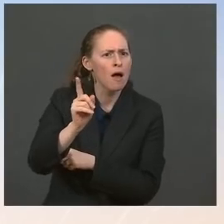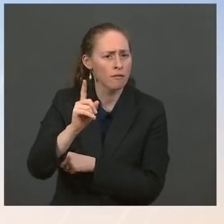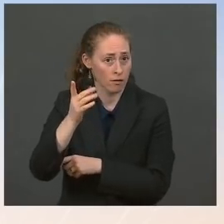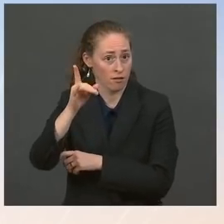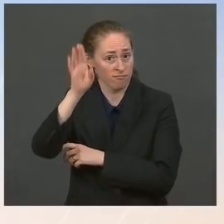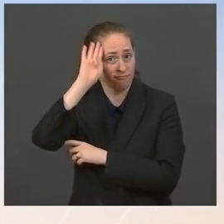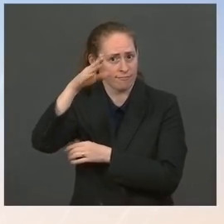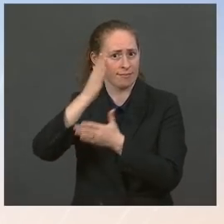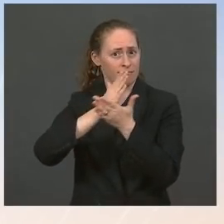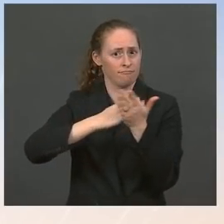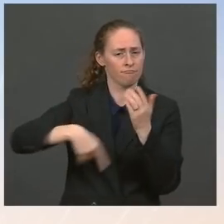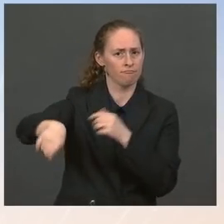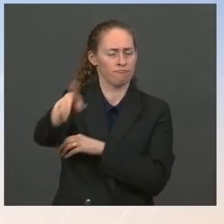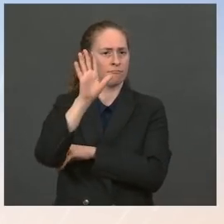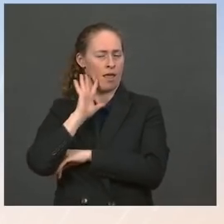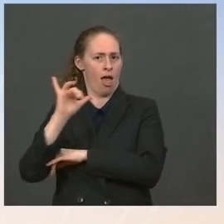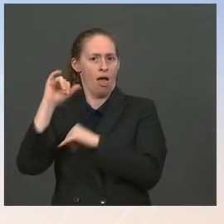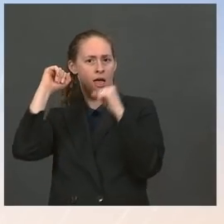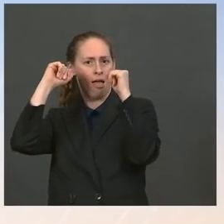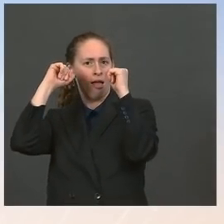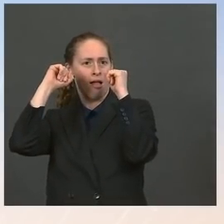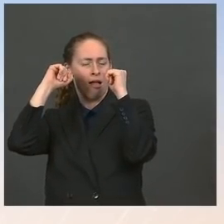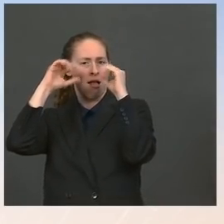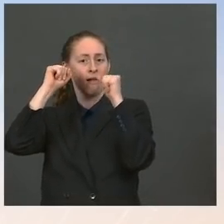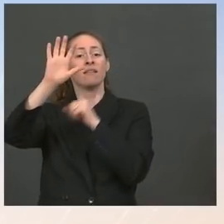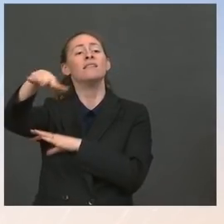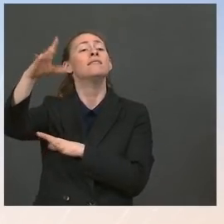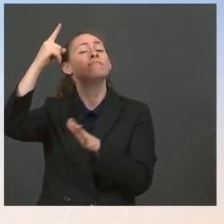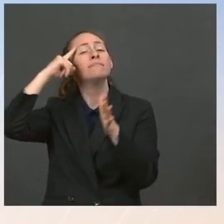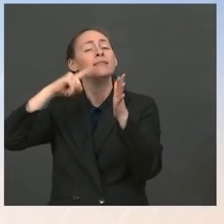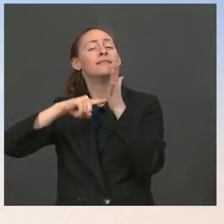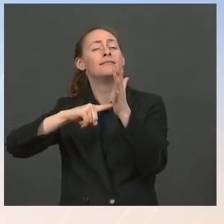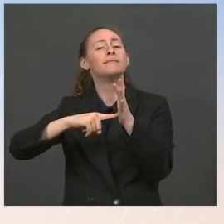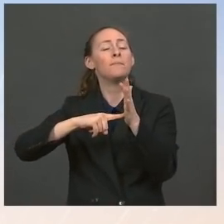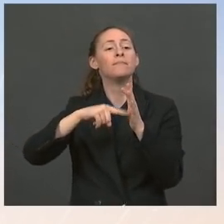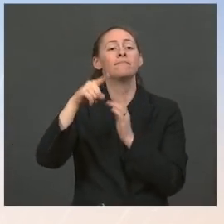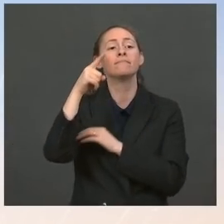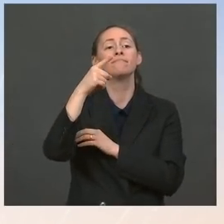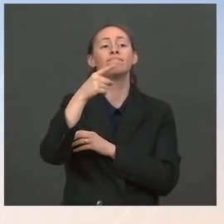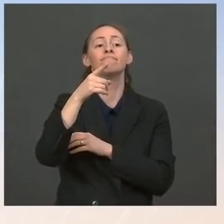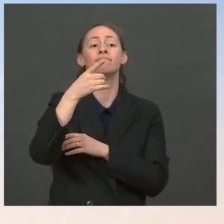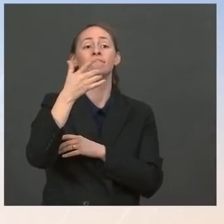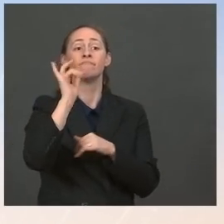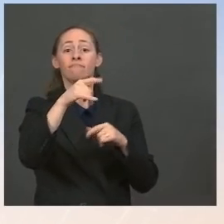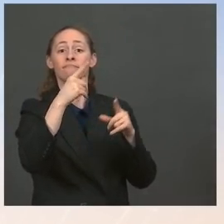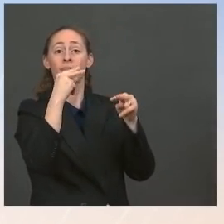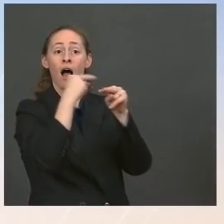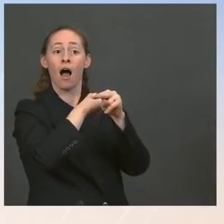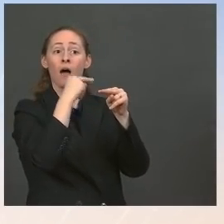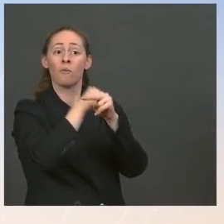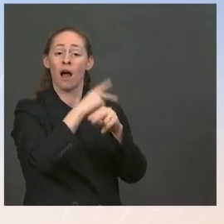that if a highway was built for the purpose of dividing a white and a Black neighborhood,